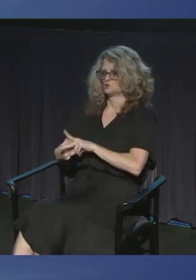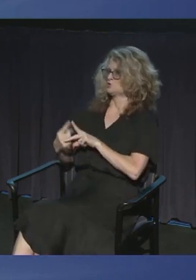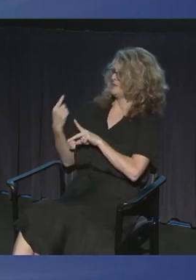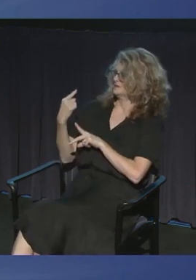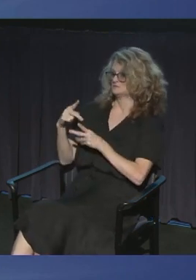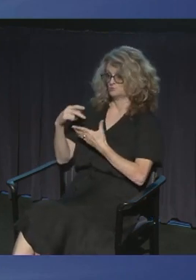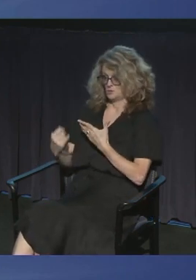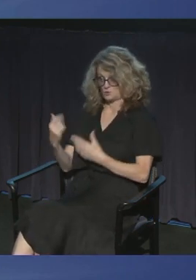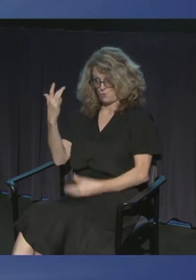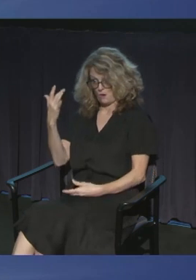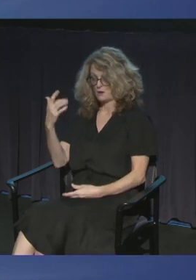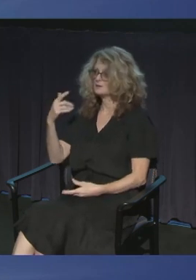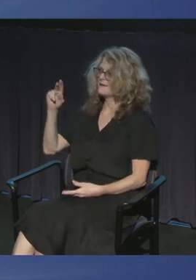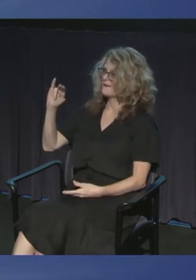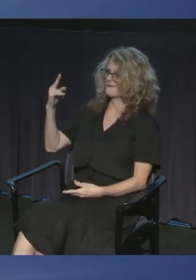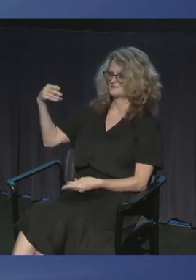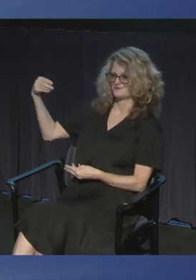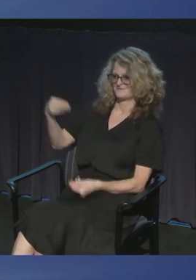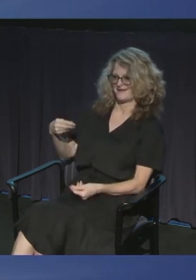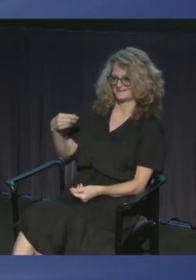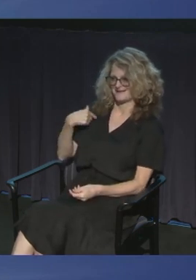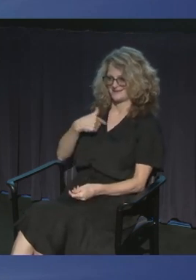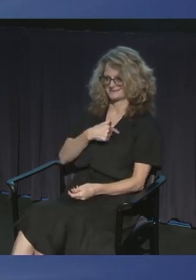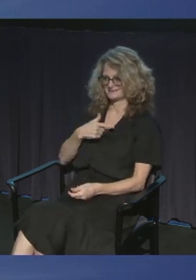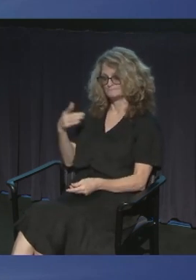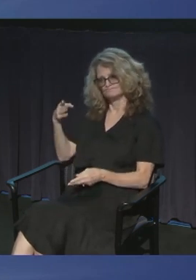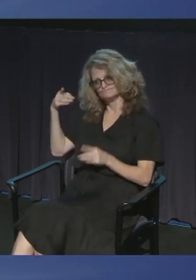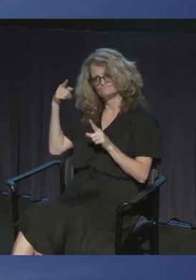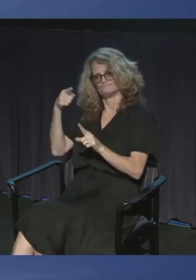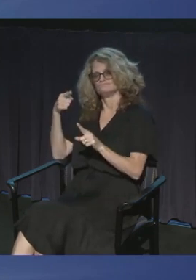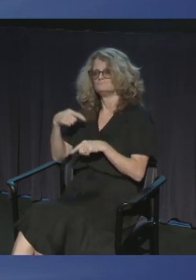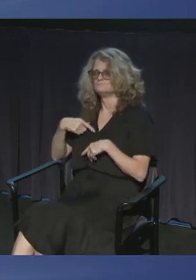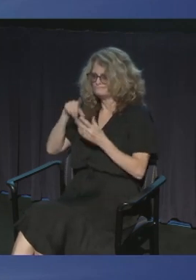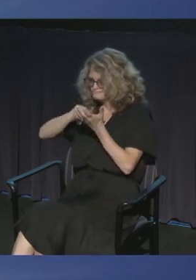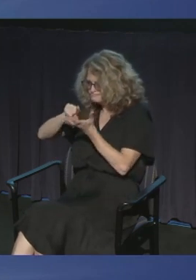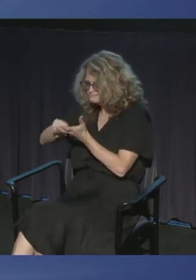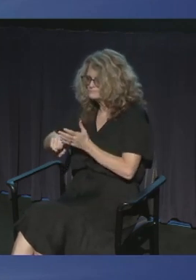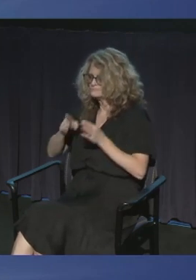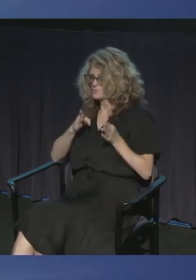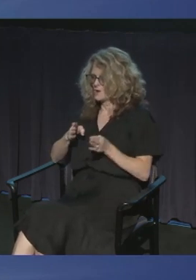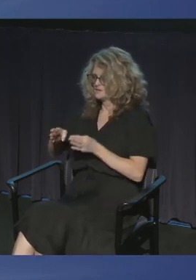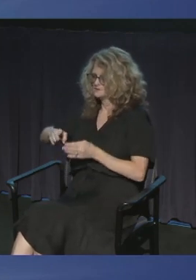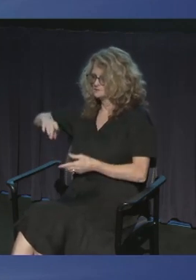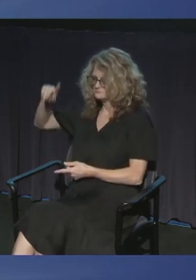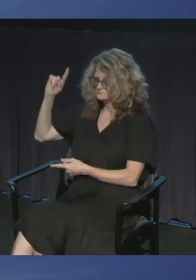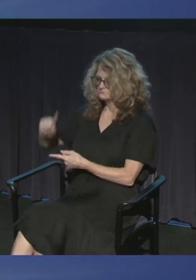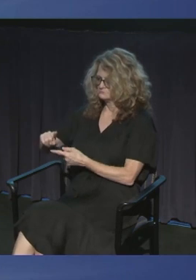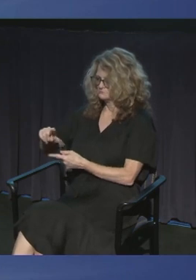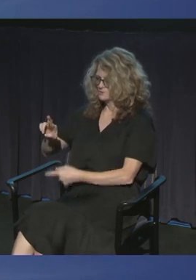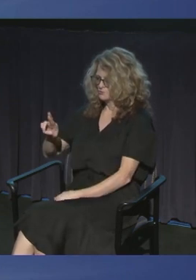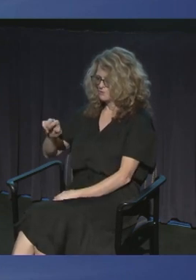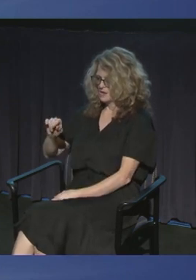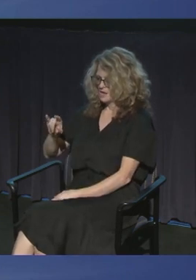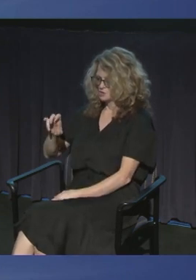WERE FUNDED BY NIH TO LOOK AT WAYS TO REDUCE RADIATION INJURY